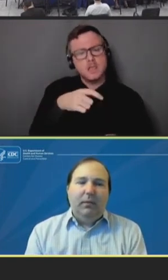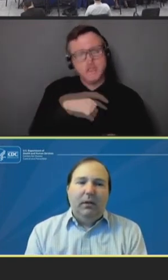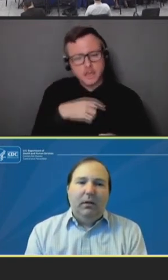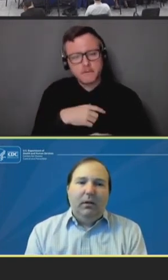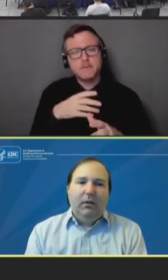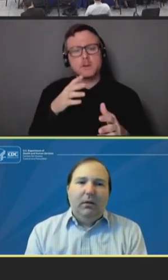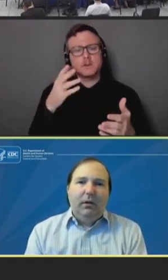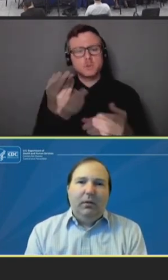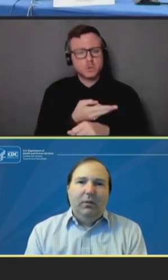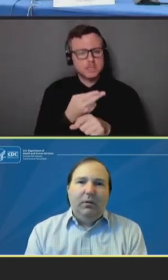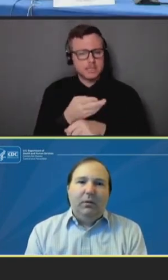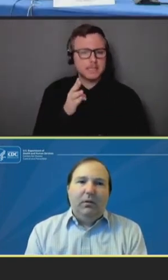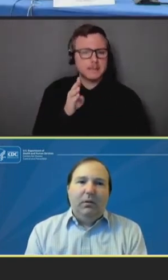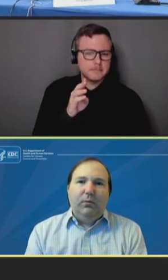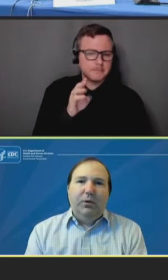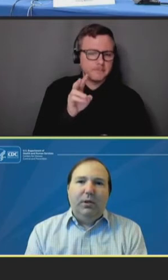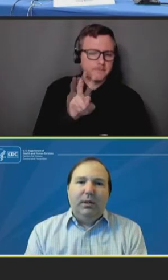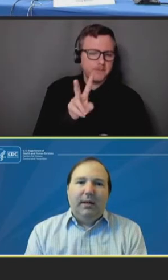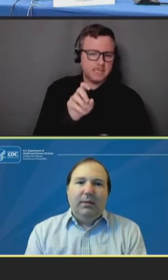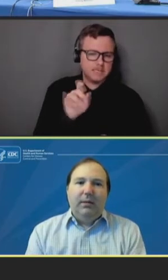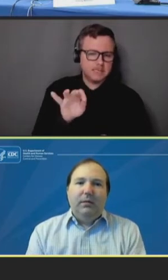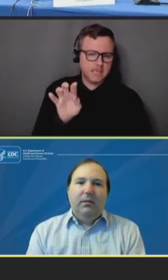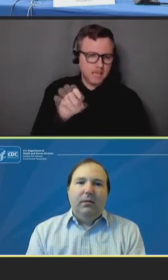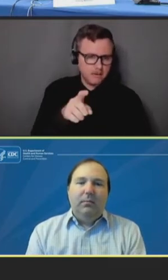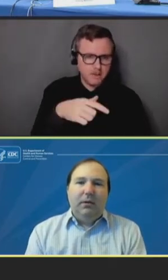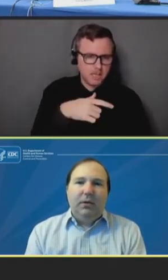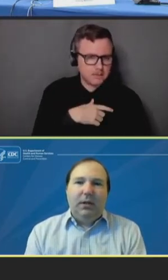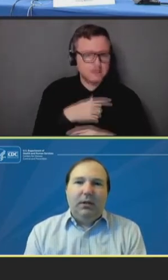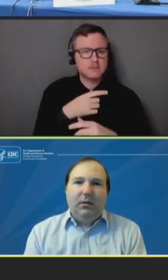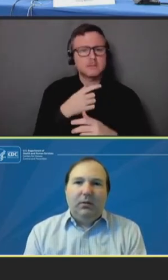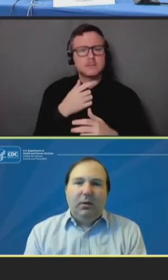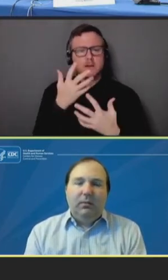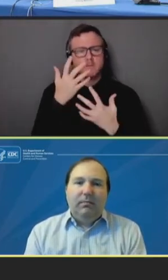you know, I think it was just unfortunate timing that there hadn't been a chance to,